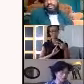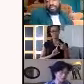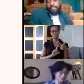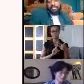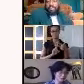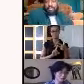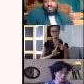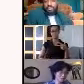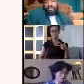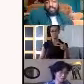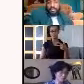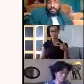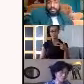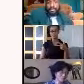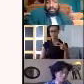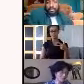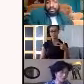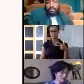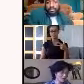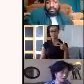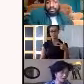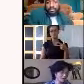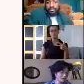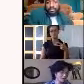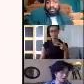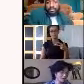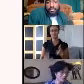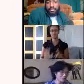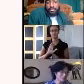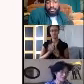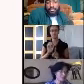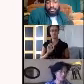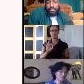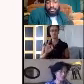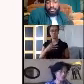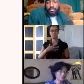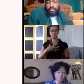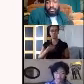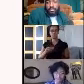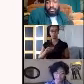culture values, norms because they are part of the dominant culture that sets the norm.